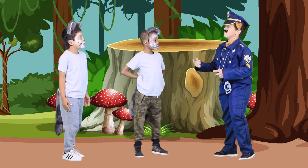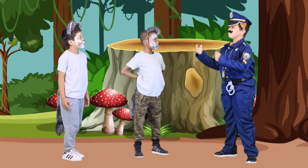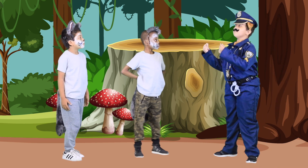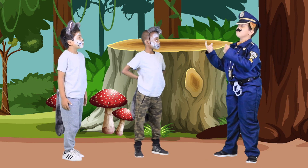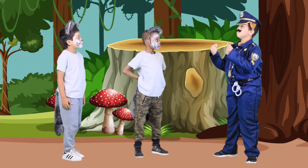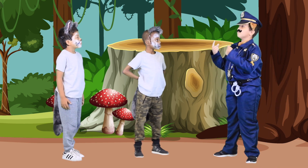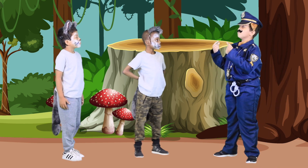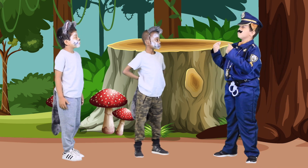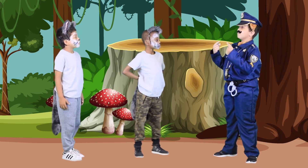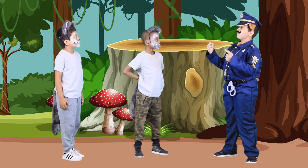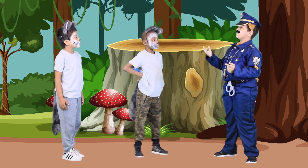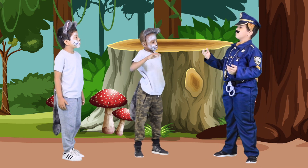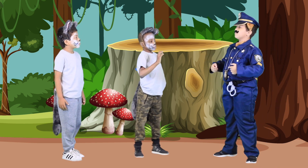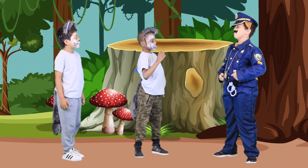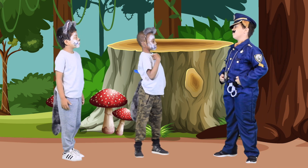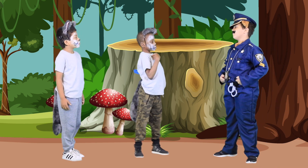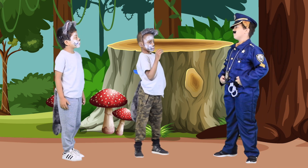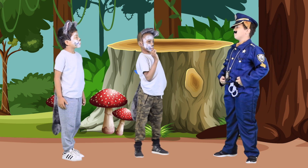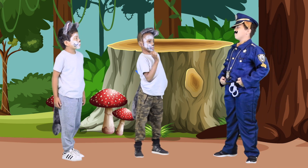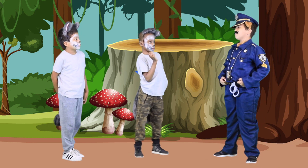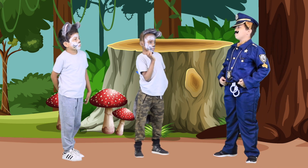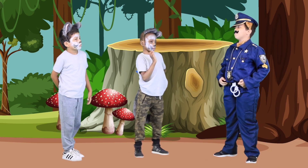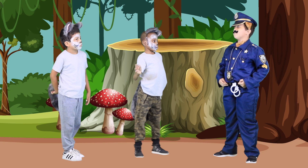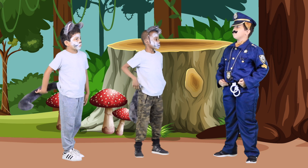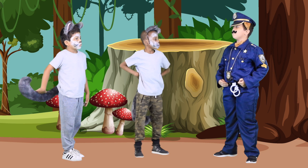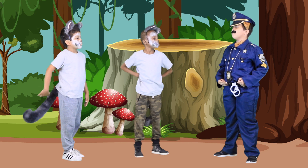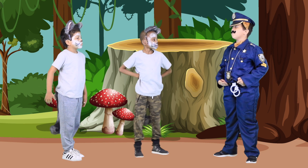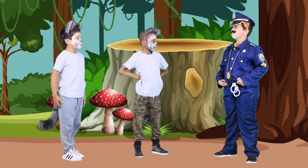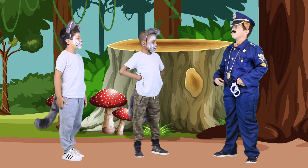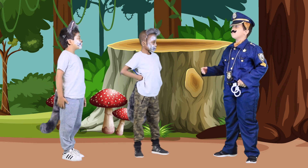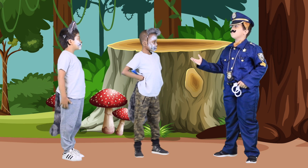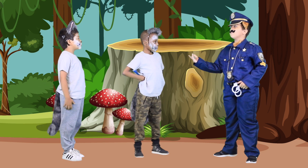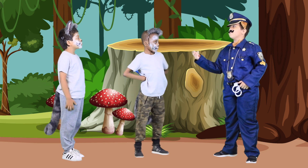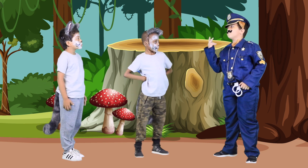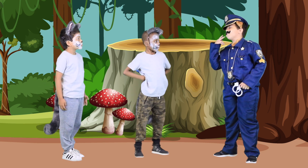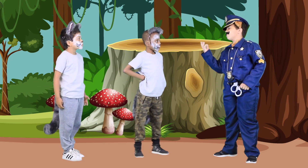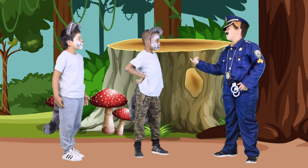What are you two doing? Nothing. We're not doing anything. Let me see what is behind your back.